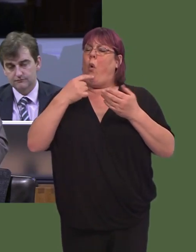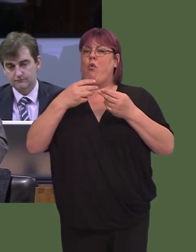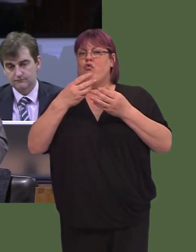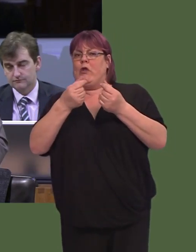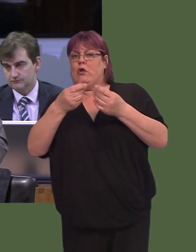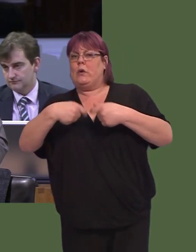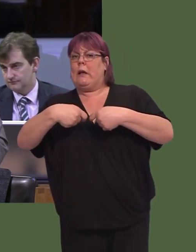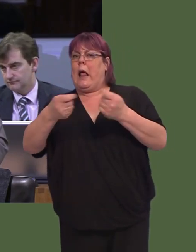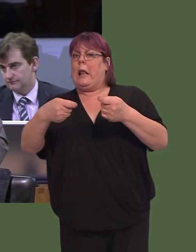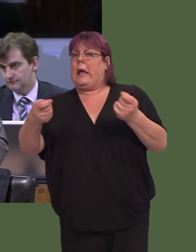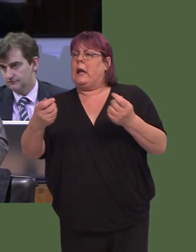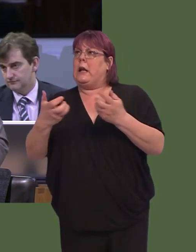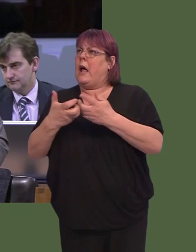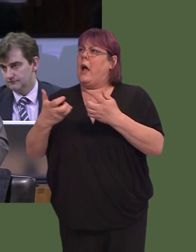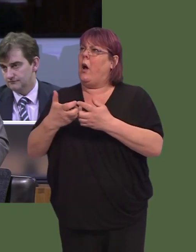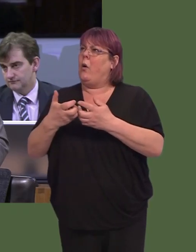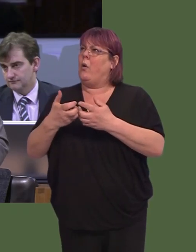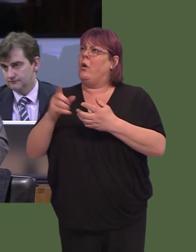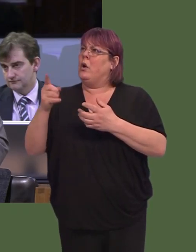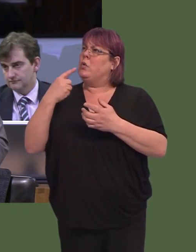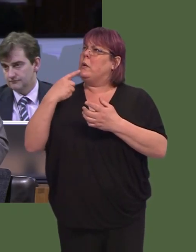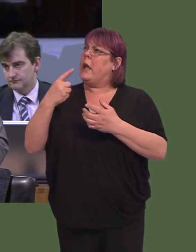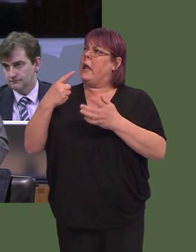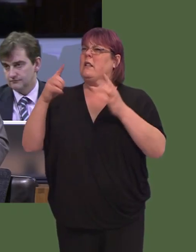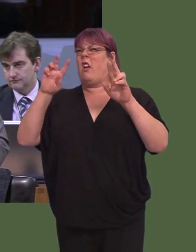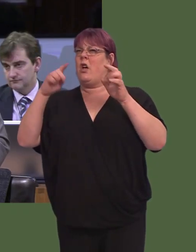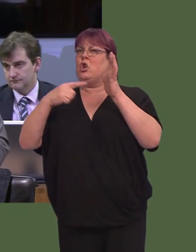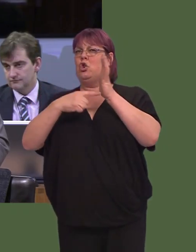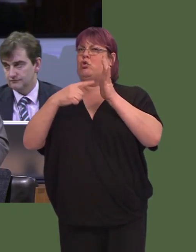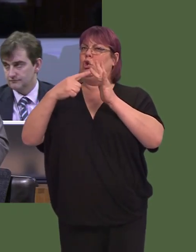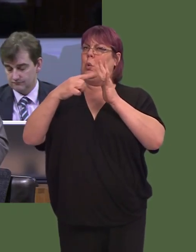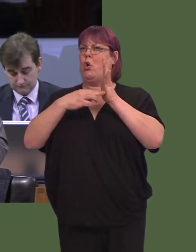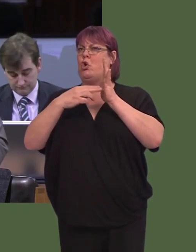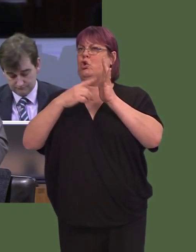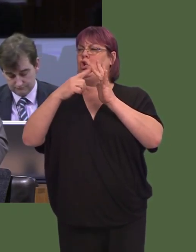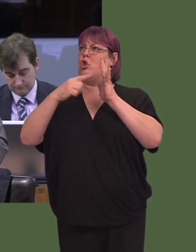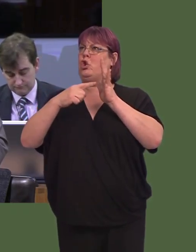As you said earlier, it is a 'to note'. Because there's quite a difference, there is, for Members to vote on.